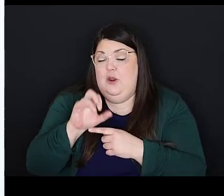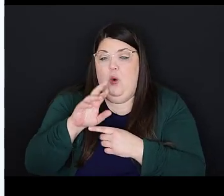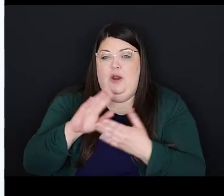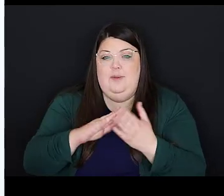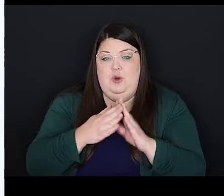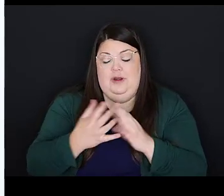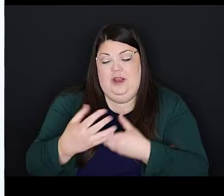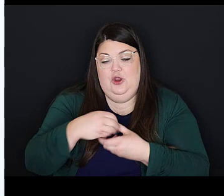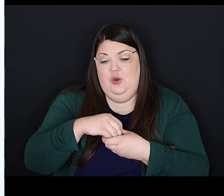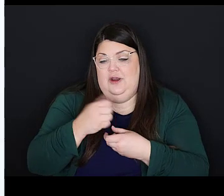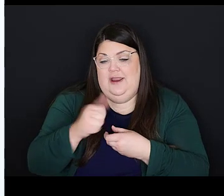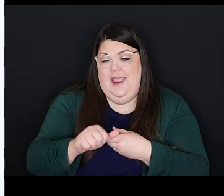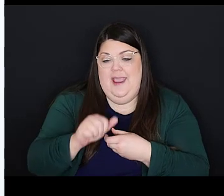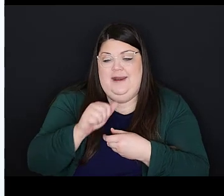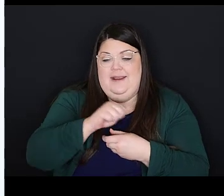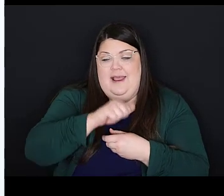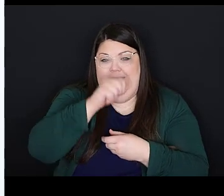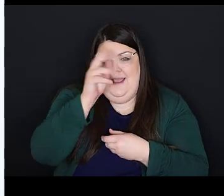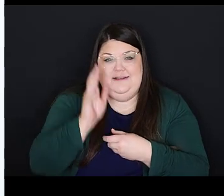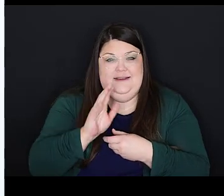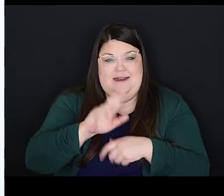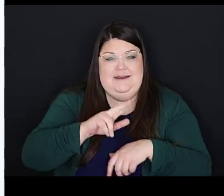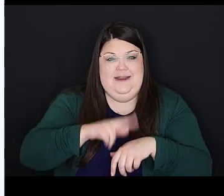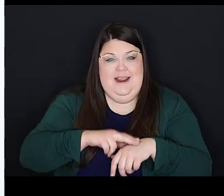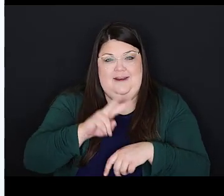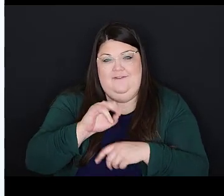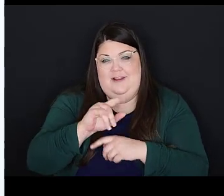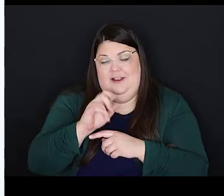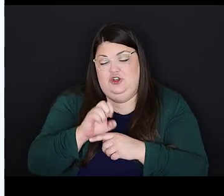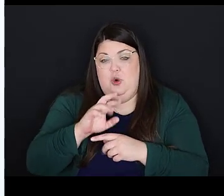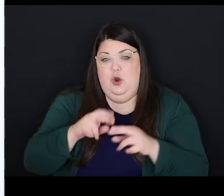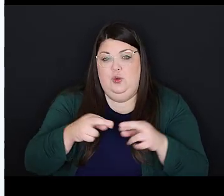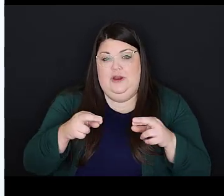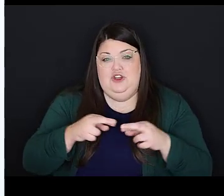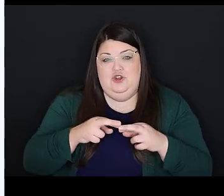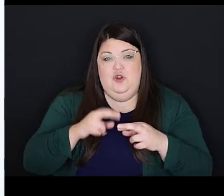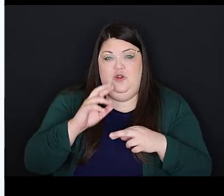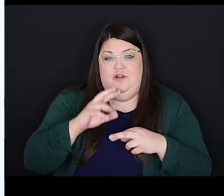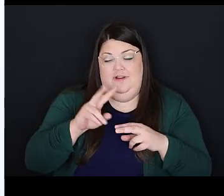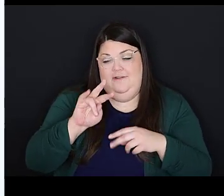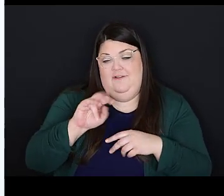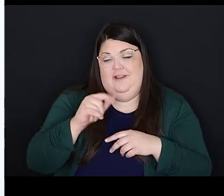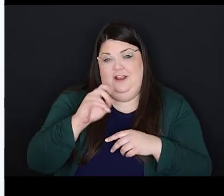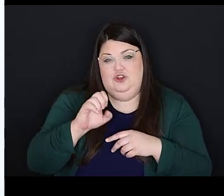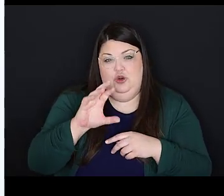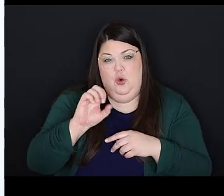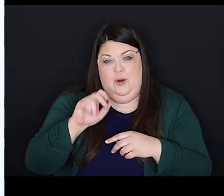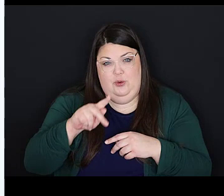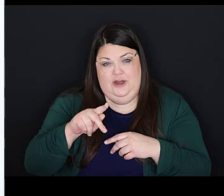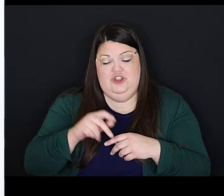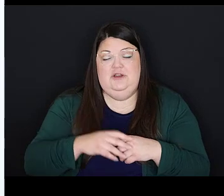including any Alaskan native village or regional village corporation (as defined in or established